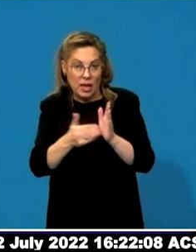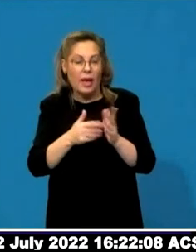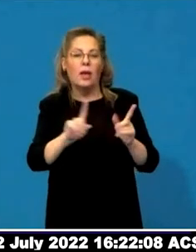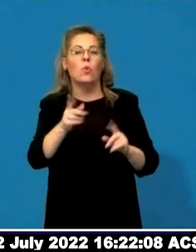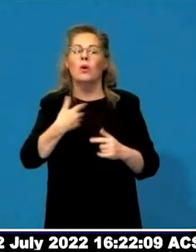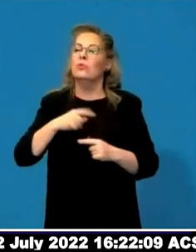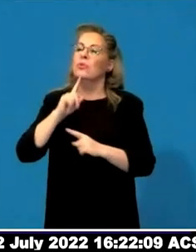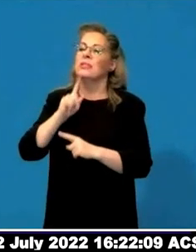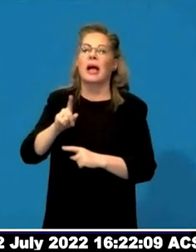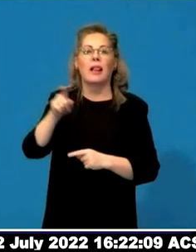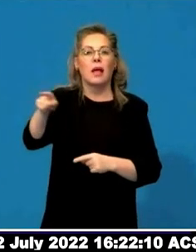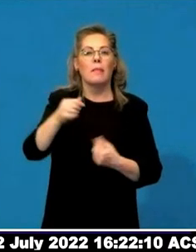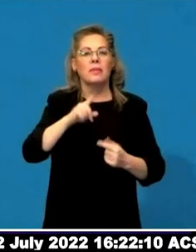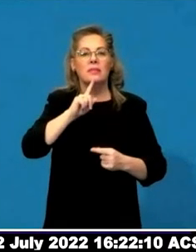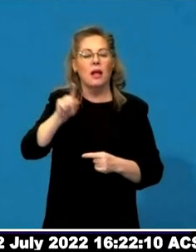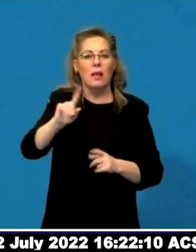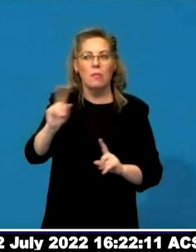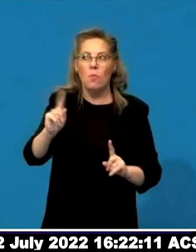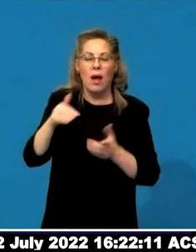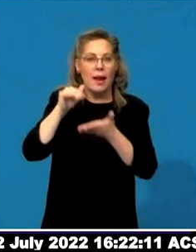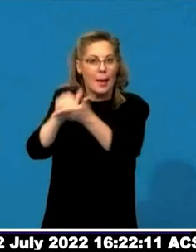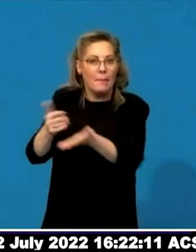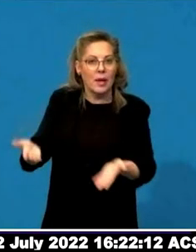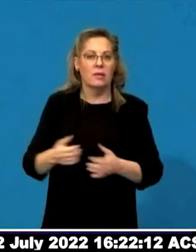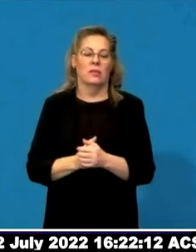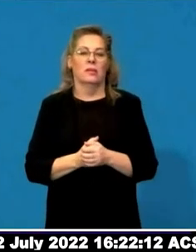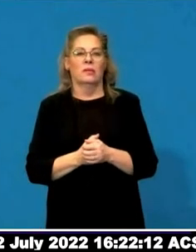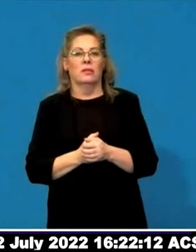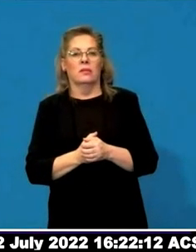Just to come - come forward with your request,